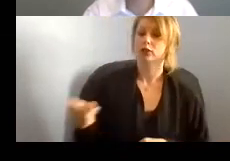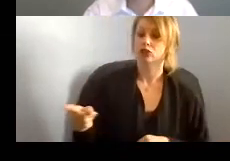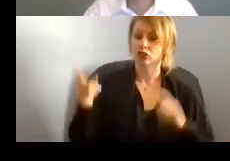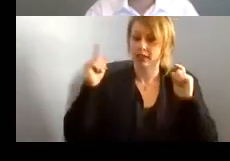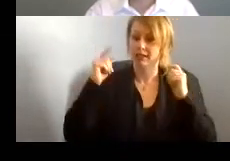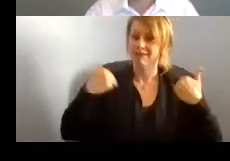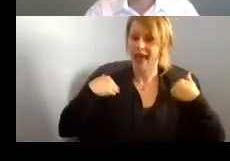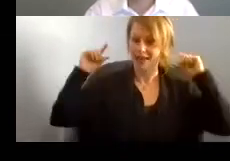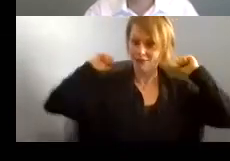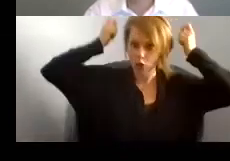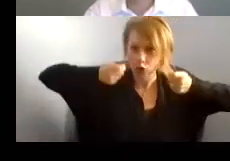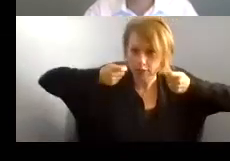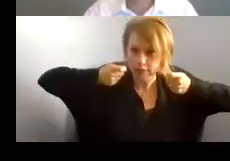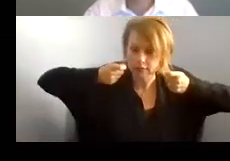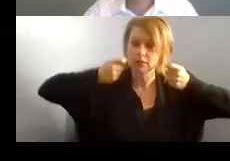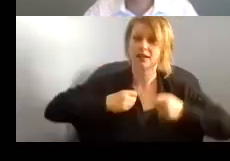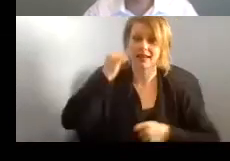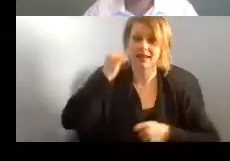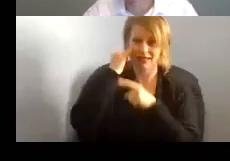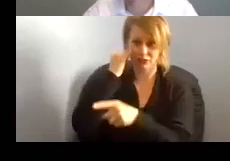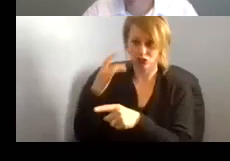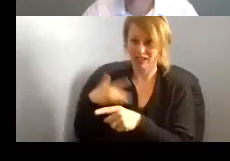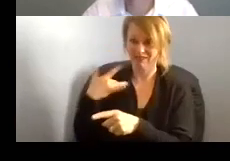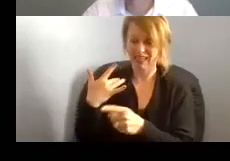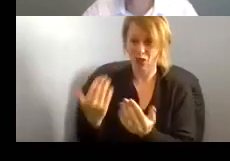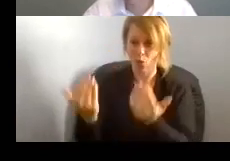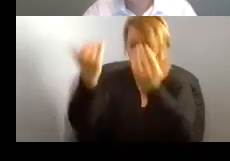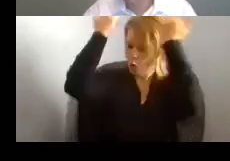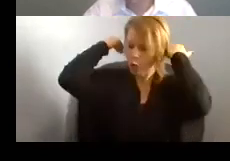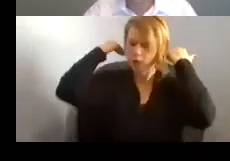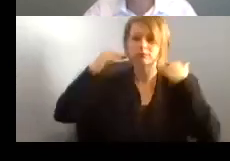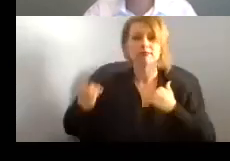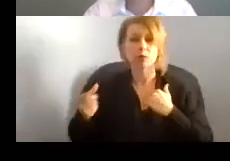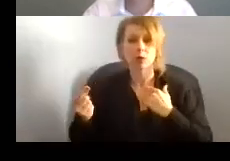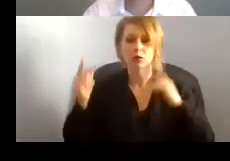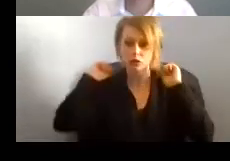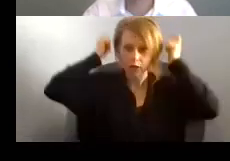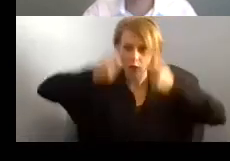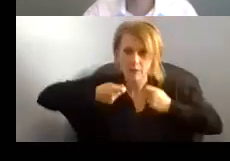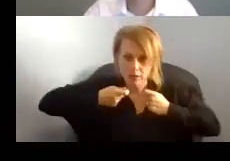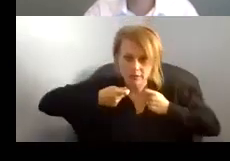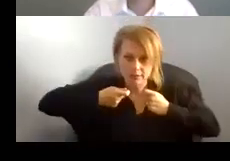And when she was feeling particularly overwhelmed, she just put the hood up. And they called it, between the two of them, a “hoodie moment,”